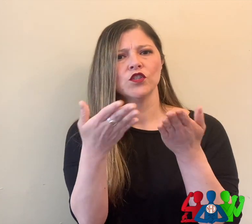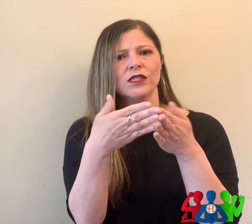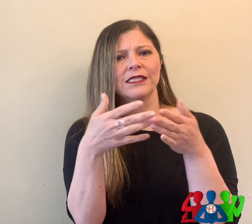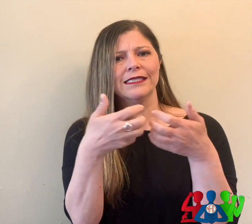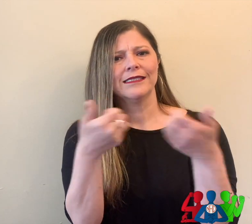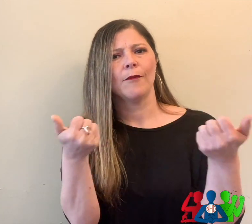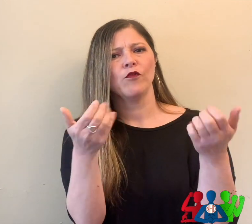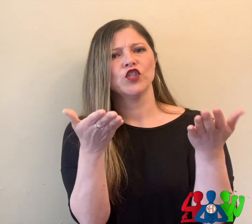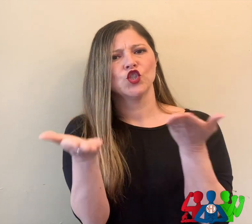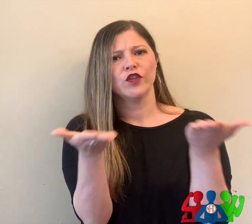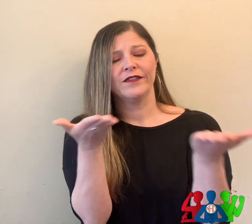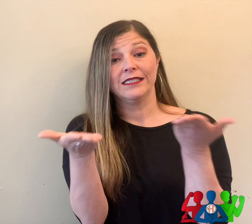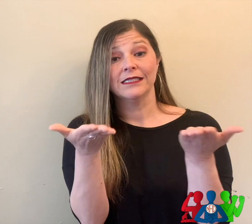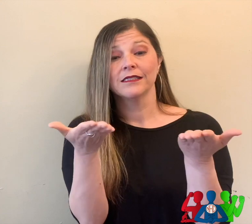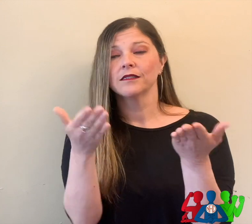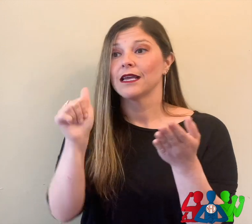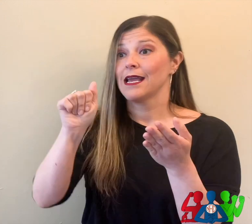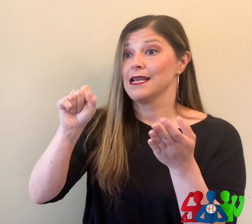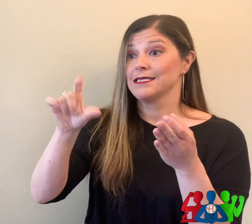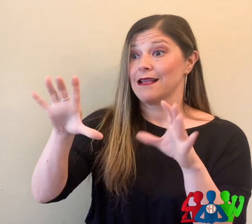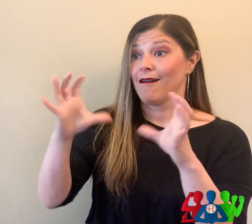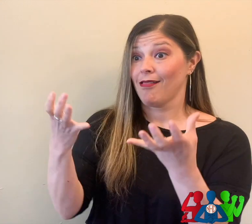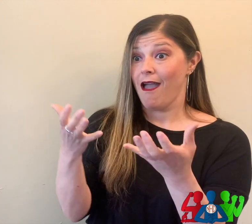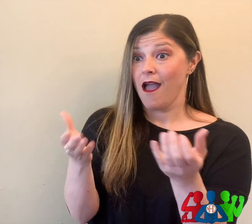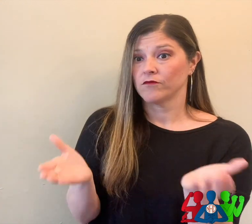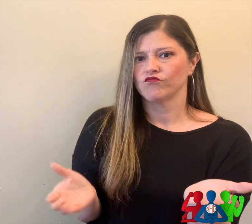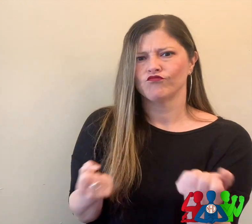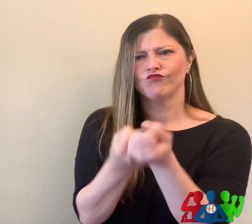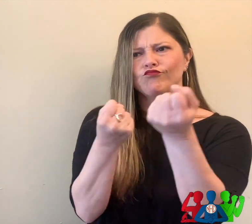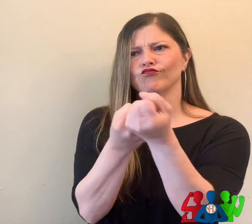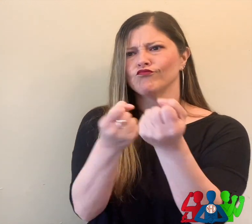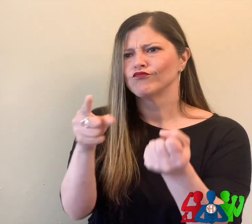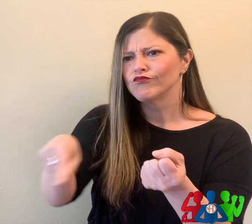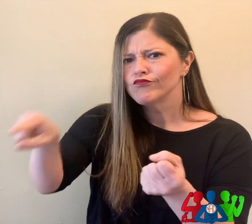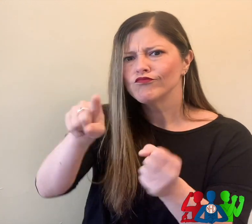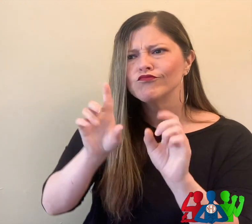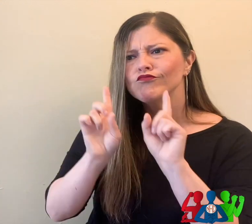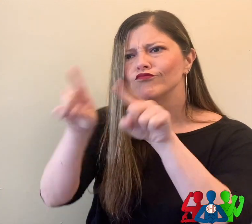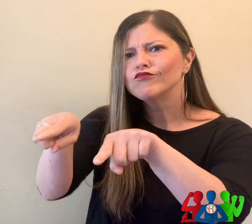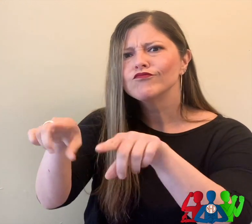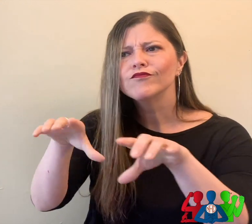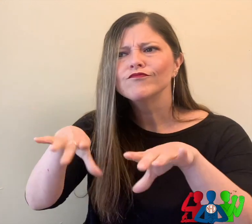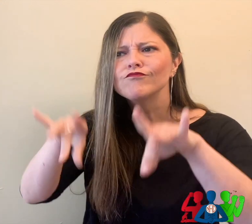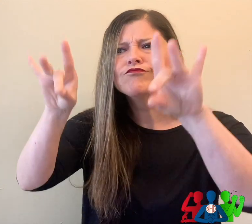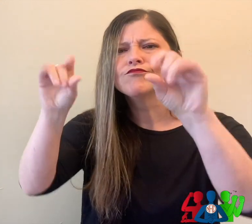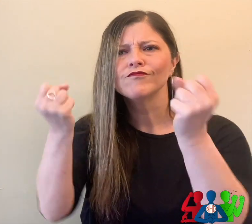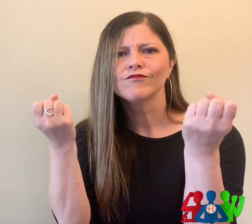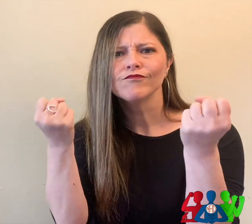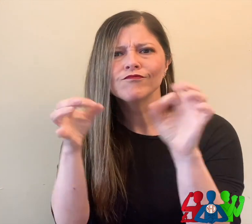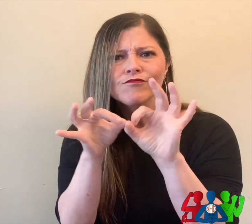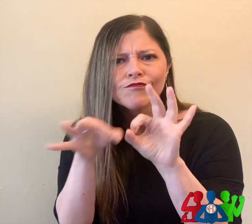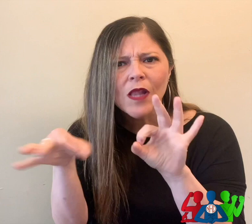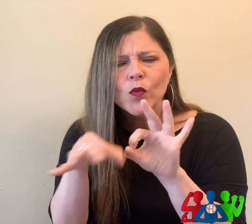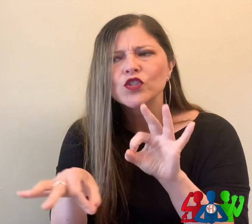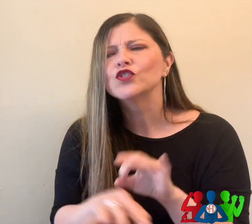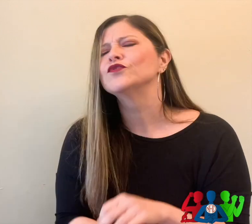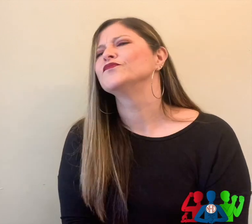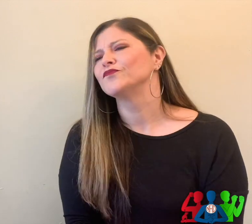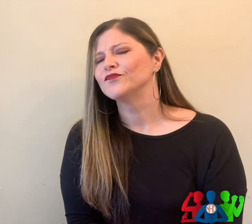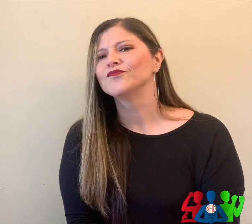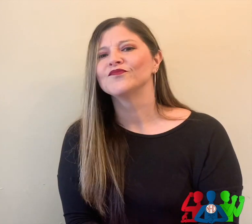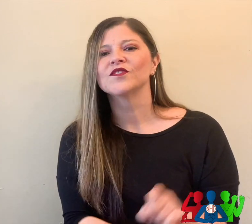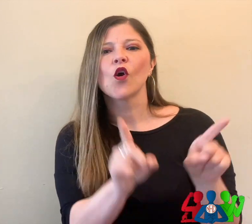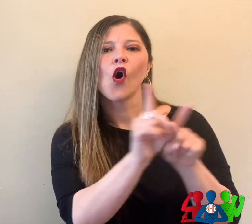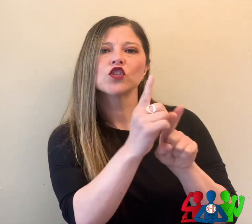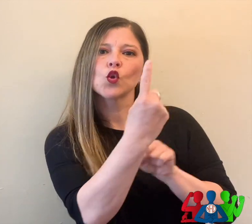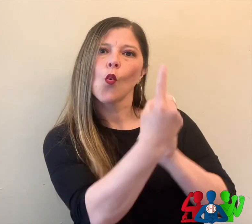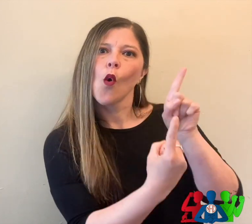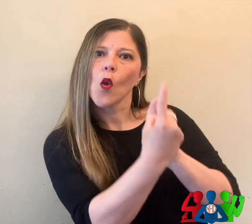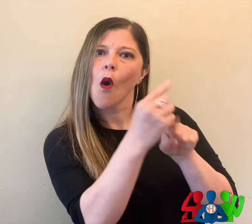support the idea of providing two separate services, ASL courses for students to go learn